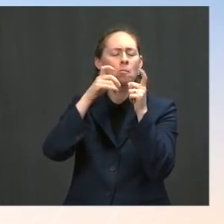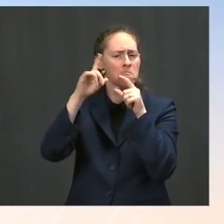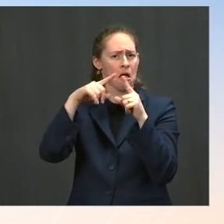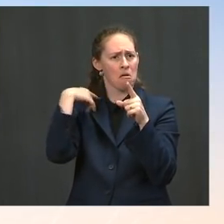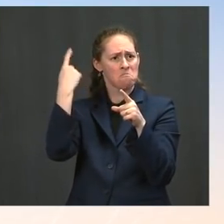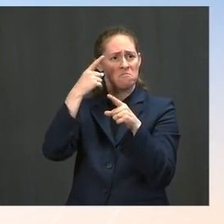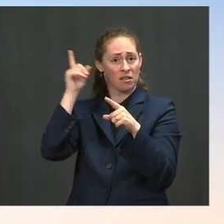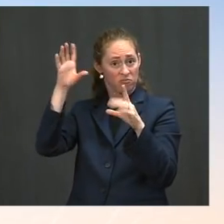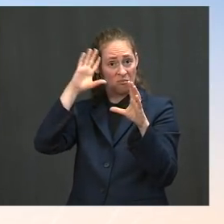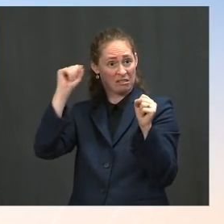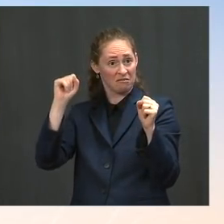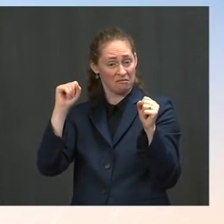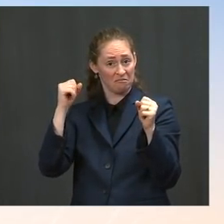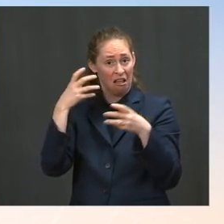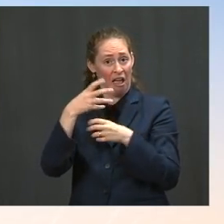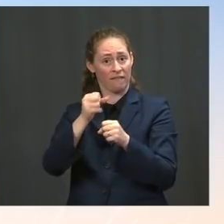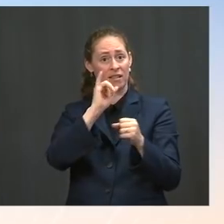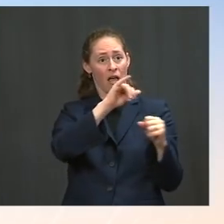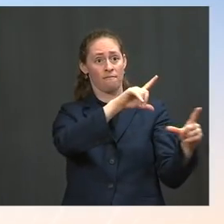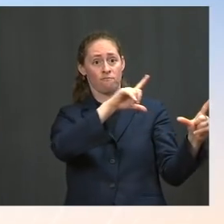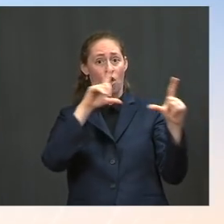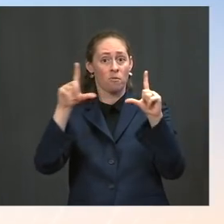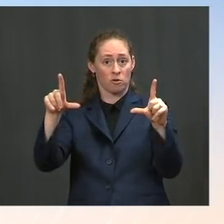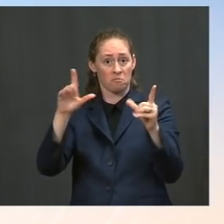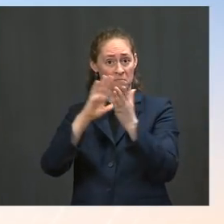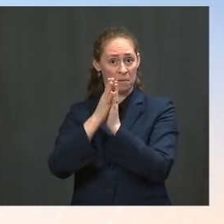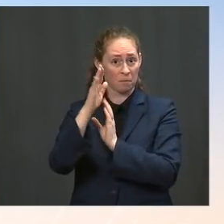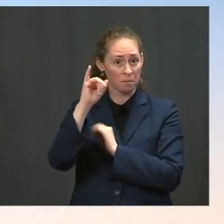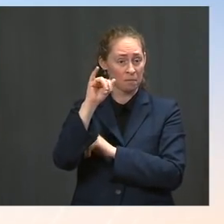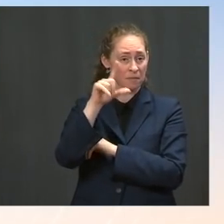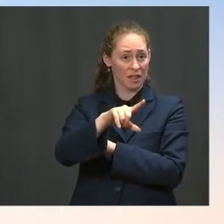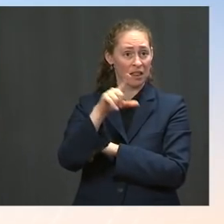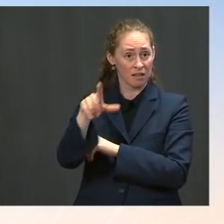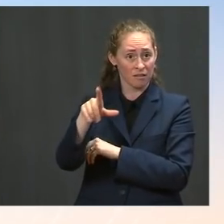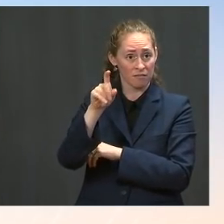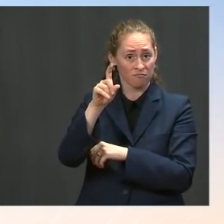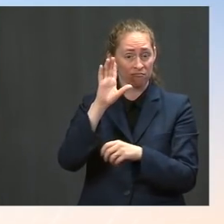when it becomes an actual bill, that it will be fully paid for? And how important is that to him?